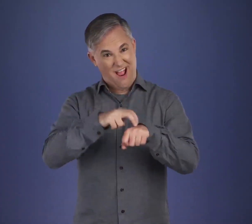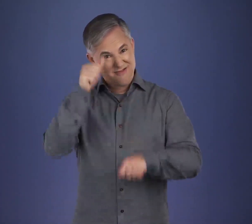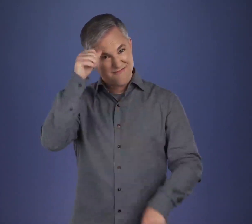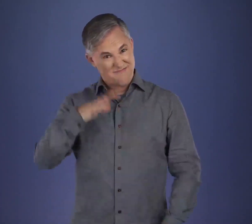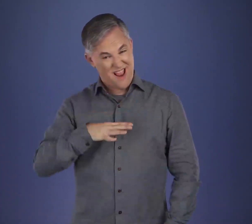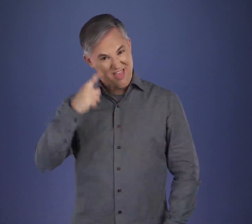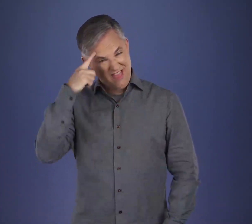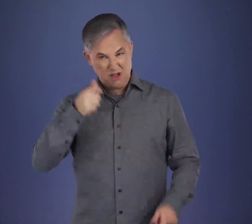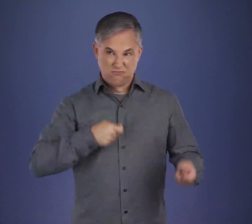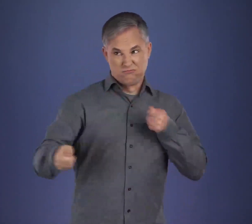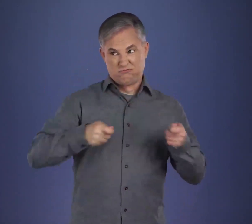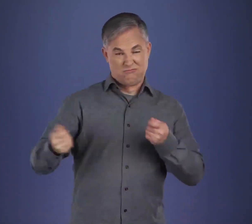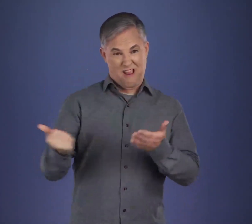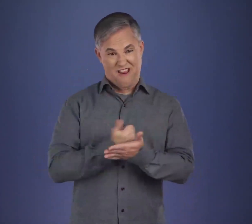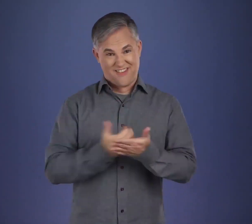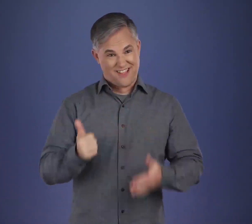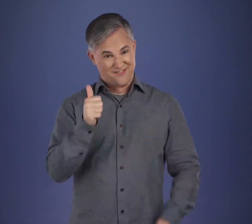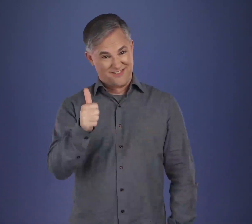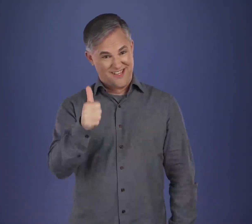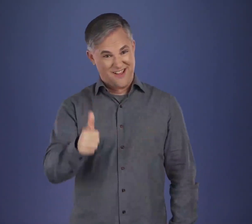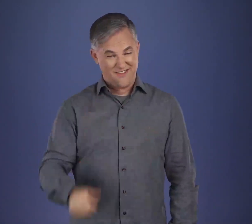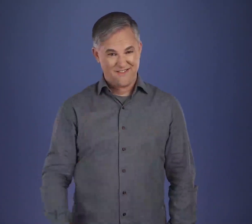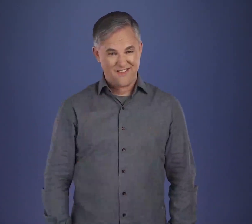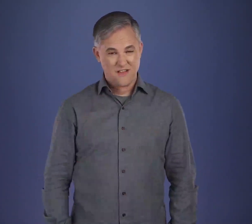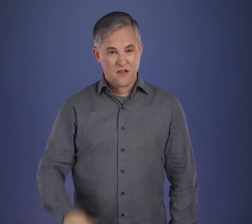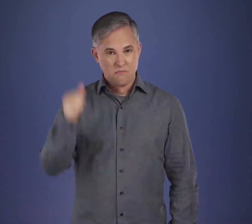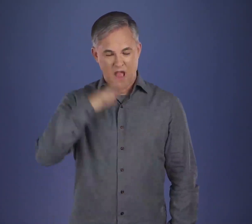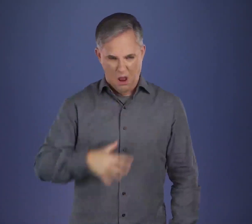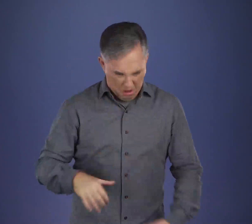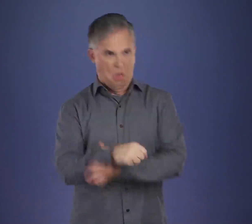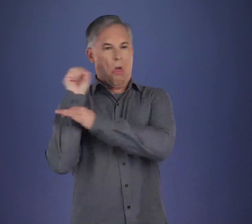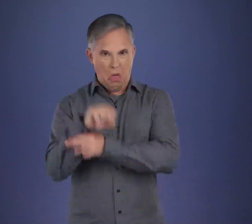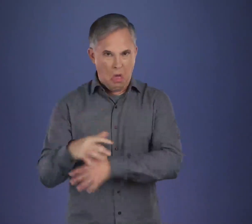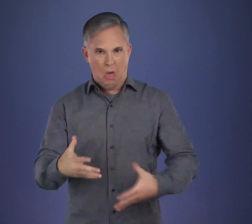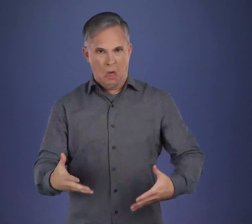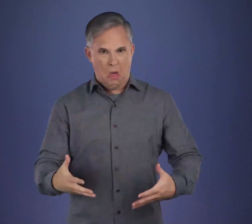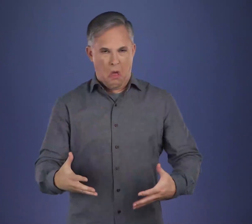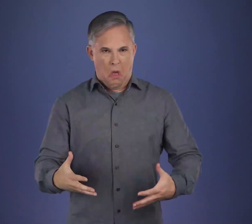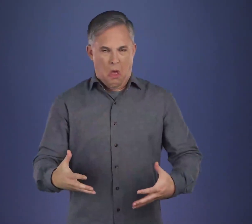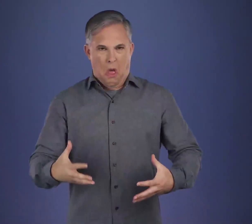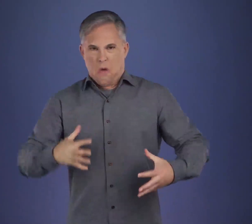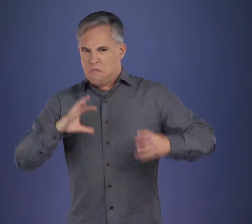‘Well,’ said I, ‘I think you’re just a conceited Irishman